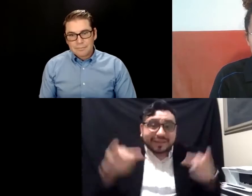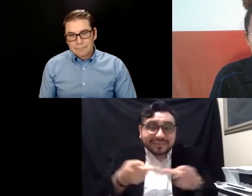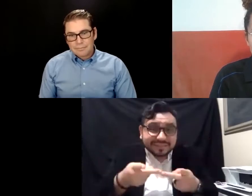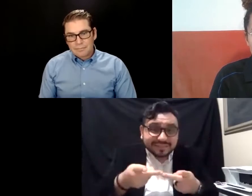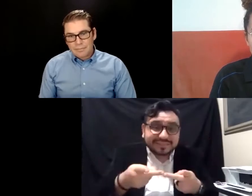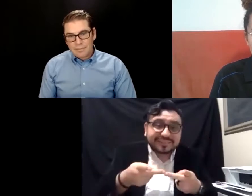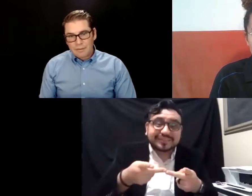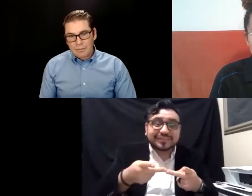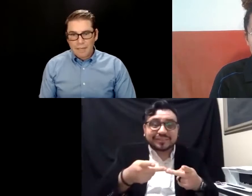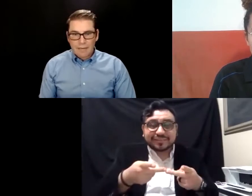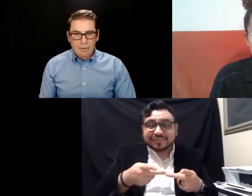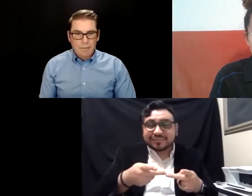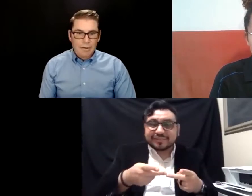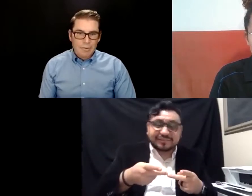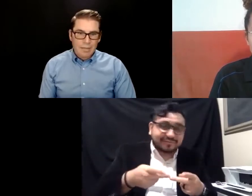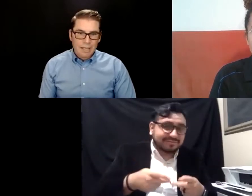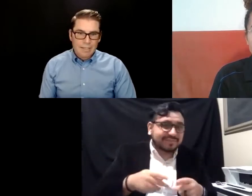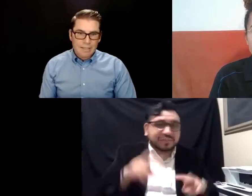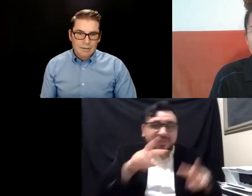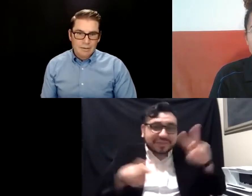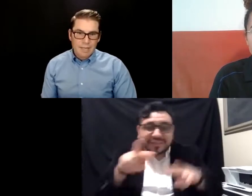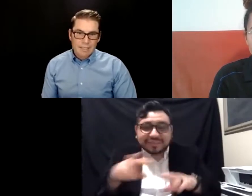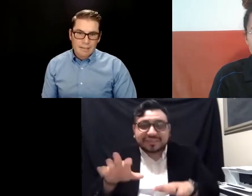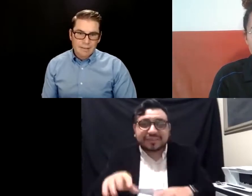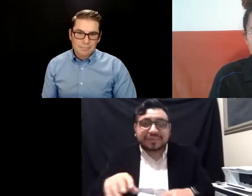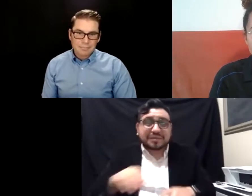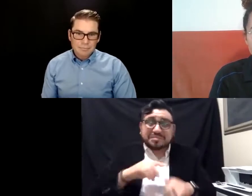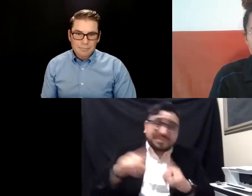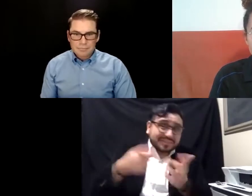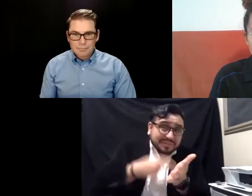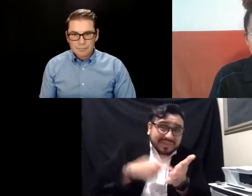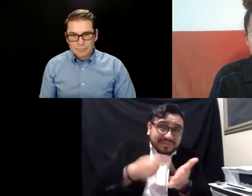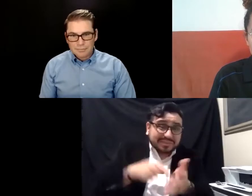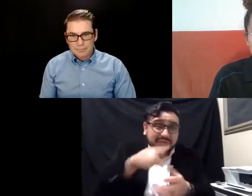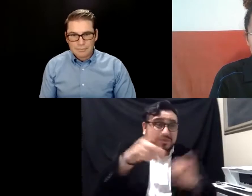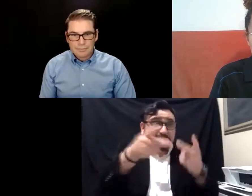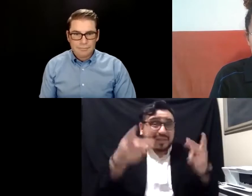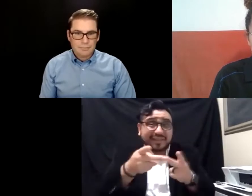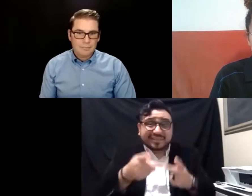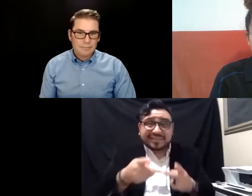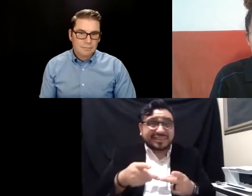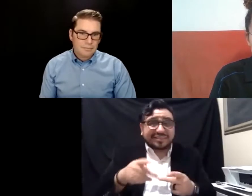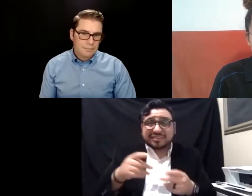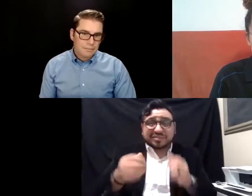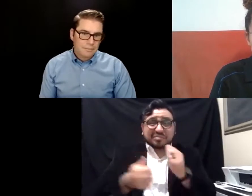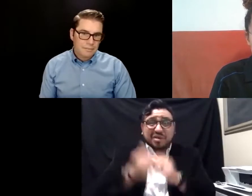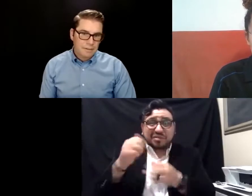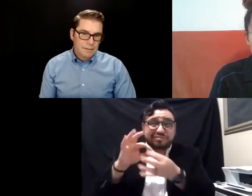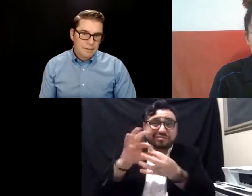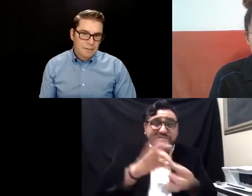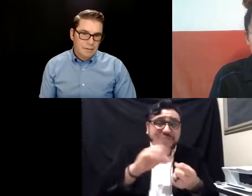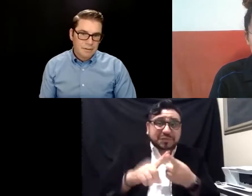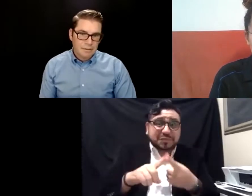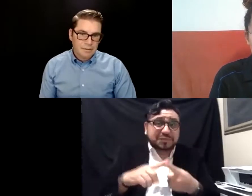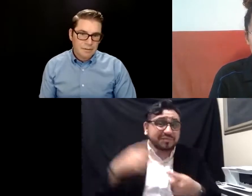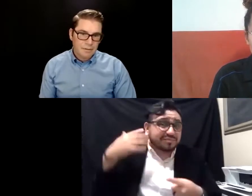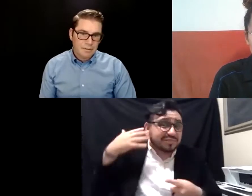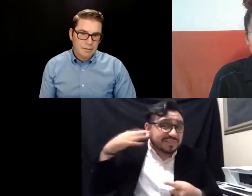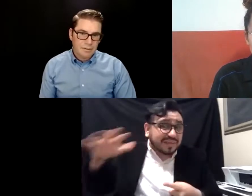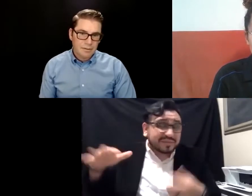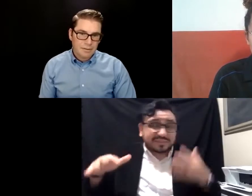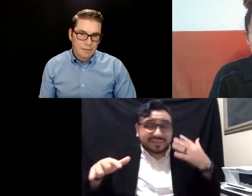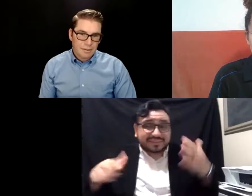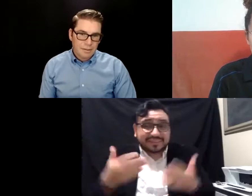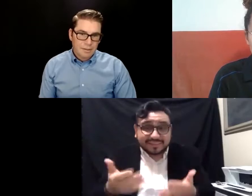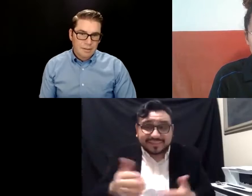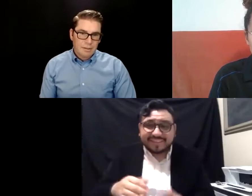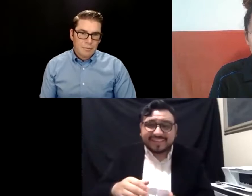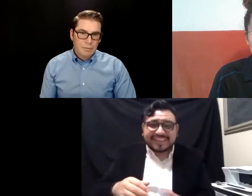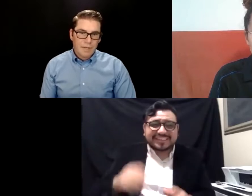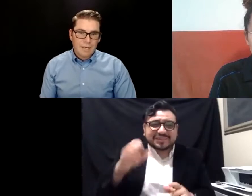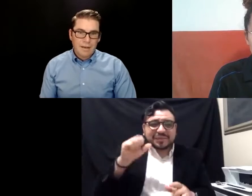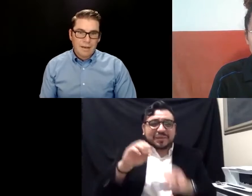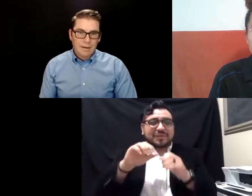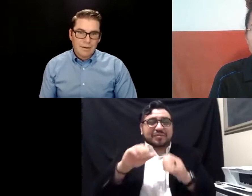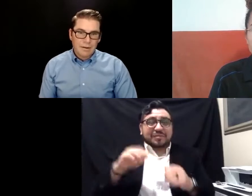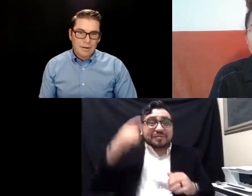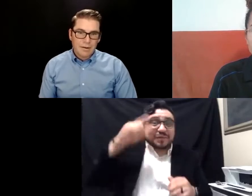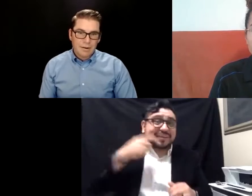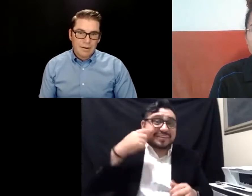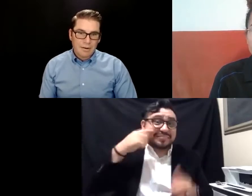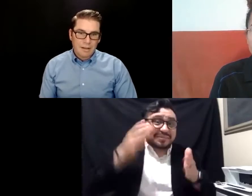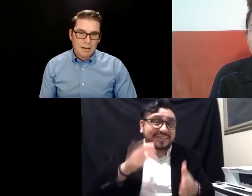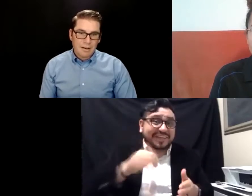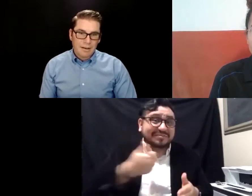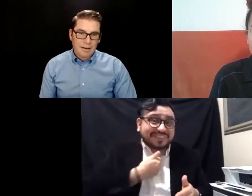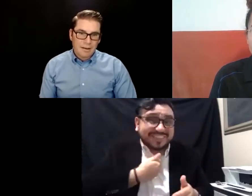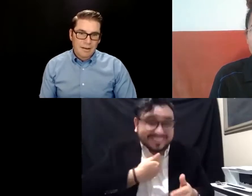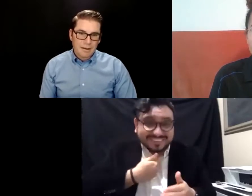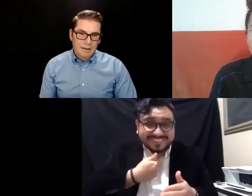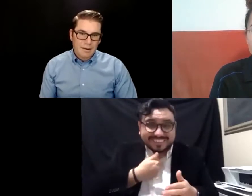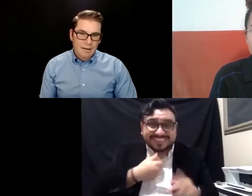Well, like when we go to a place a certain location.